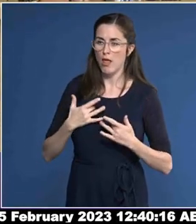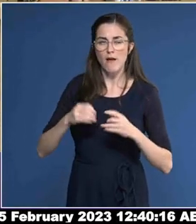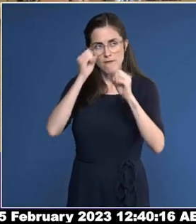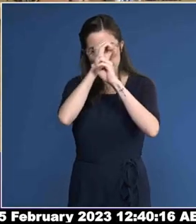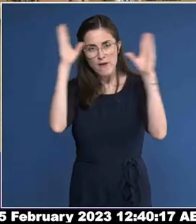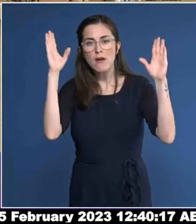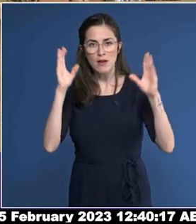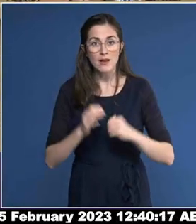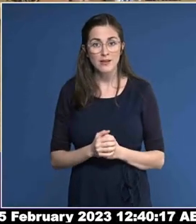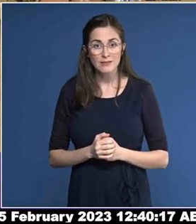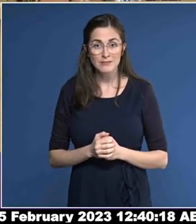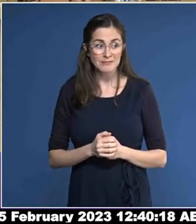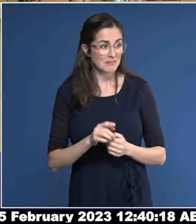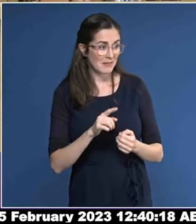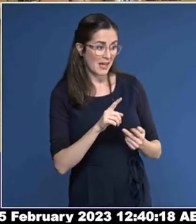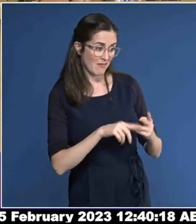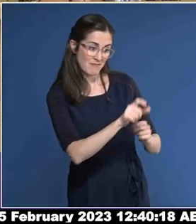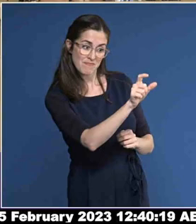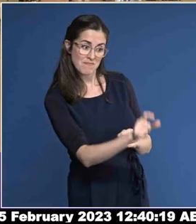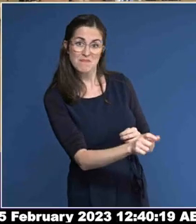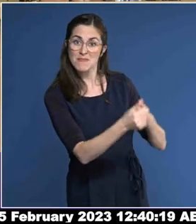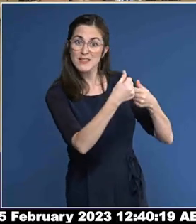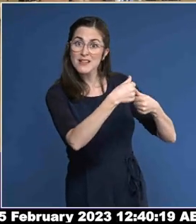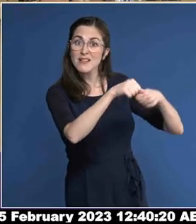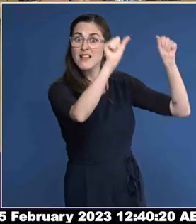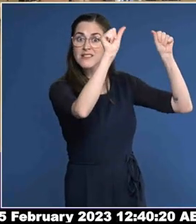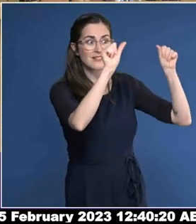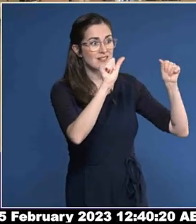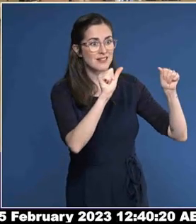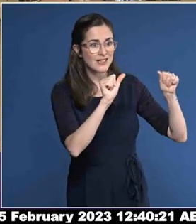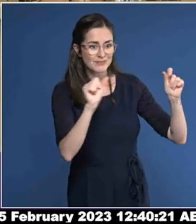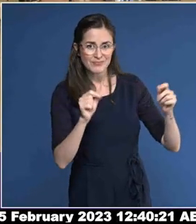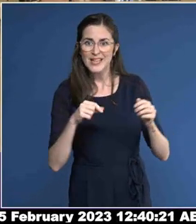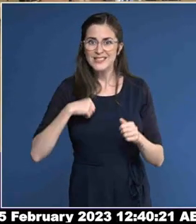participants in terms of them going above and beyond what they are achieving but also